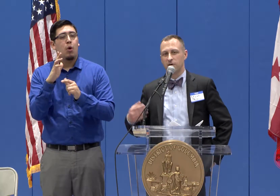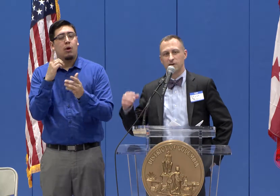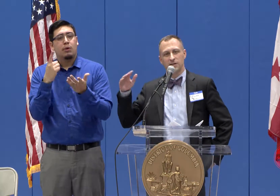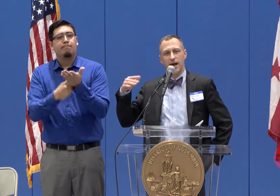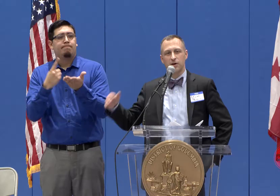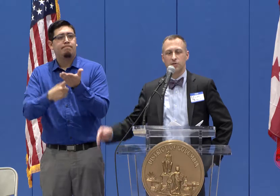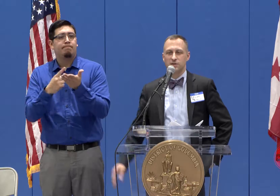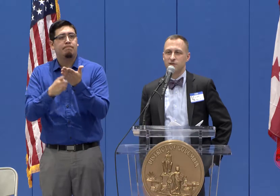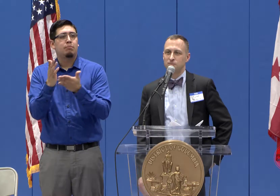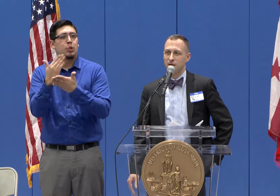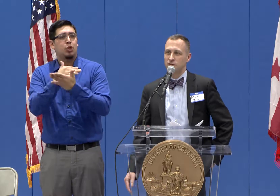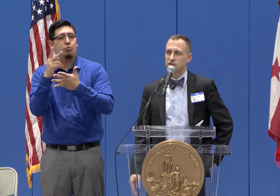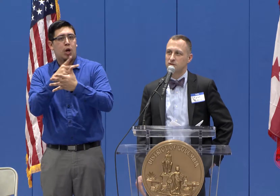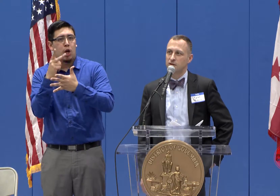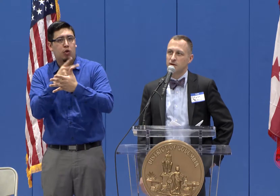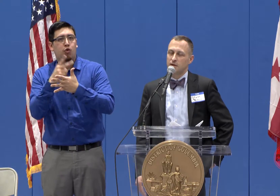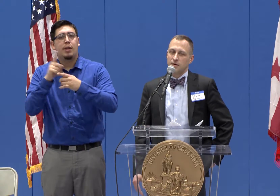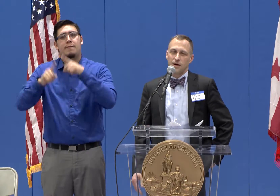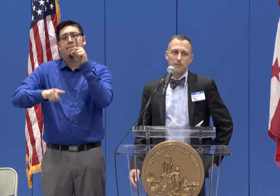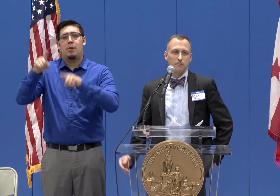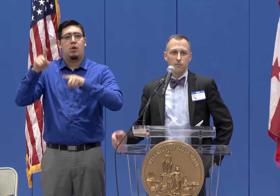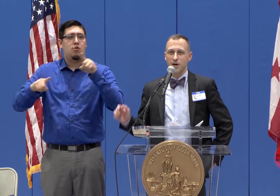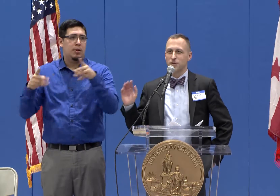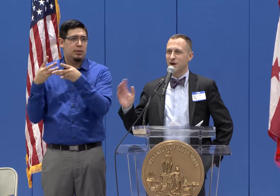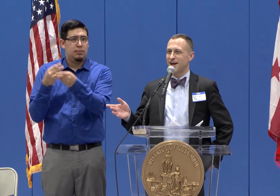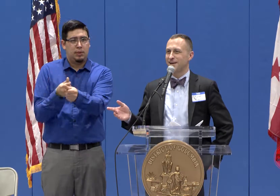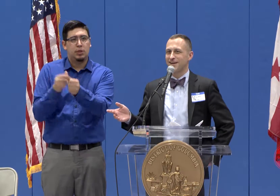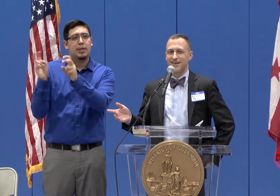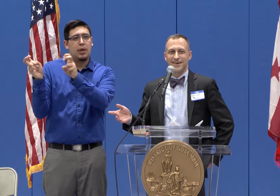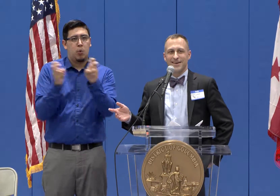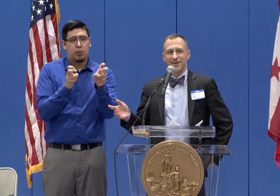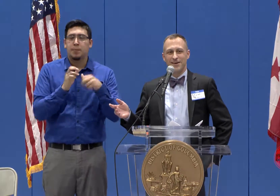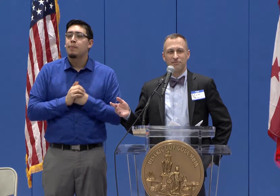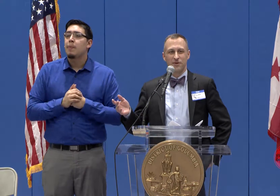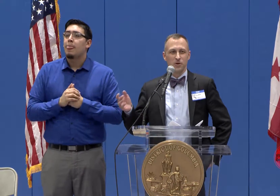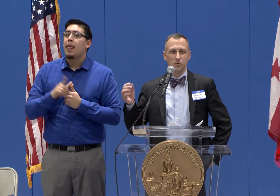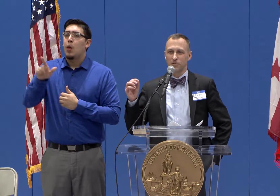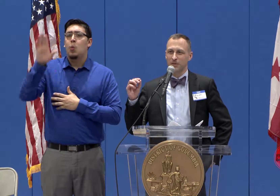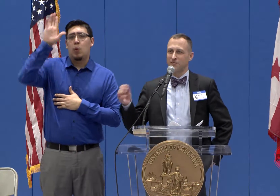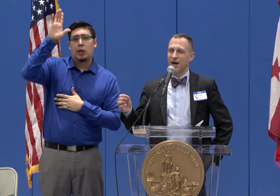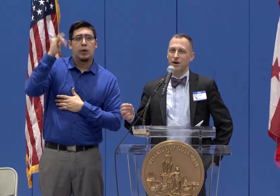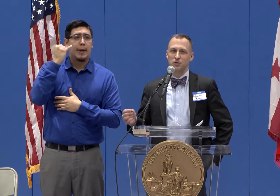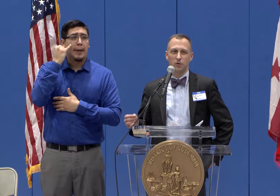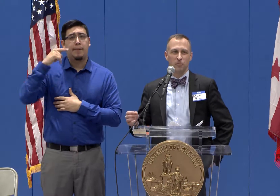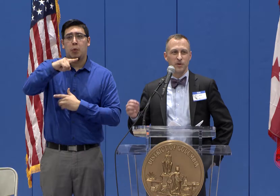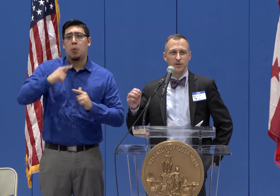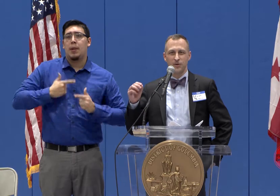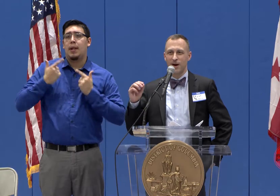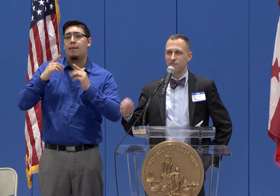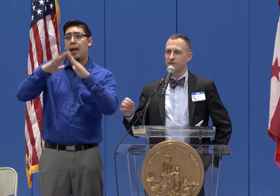VARIOUS CATEGORIES OF EXPENDITURES. RAISE YOUR HAND IF YOU LIVE IN A HOUSEHOLD WHERE YOU CAN DO EVERY